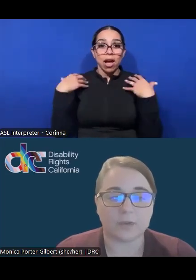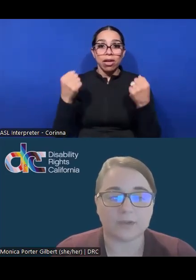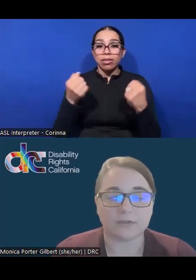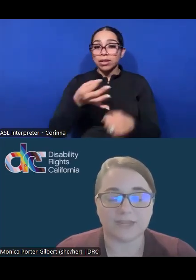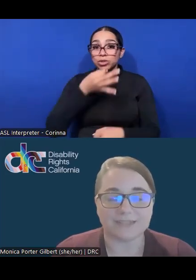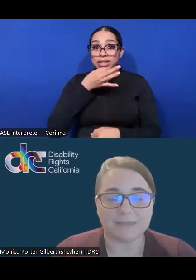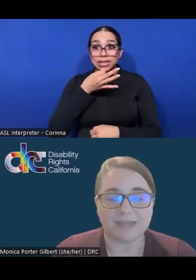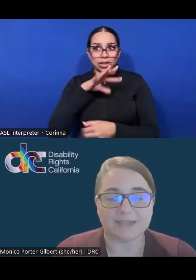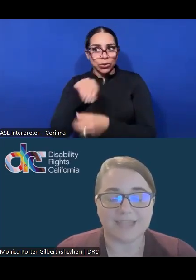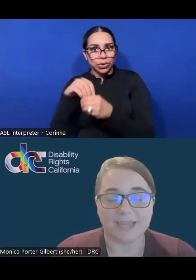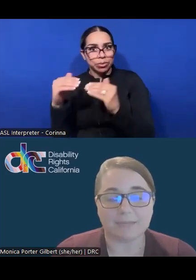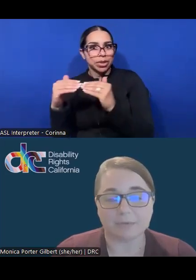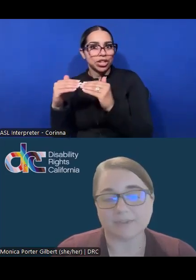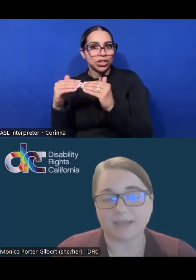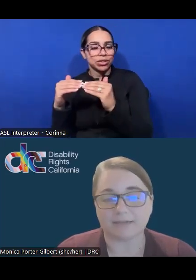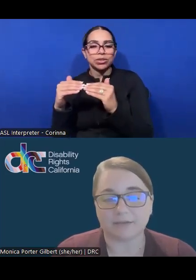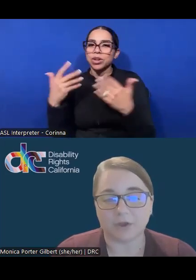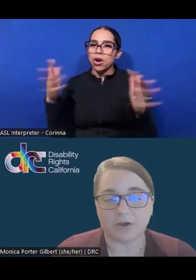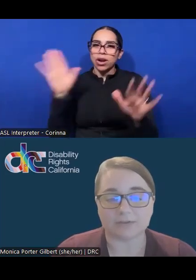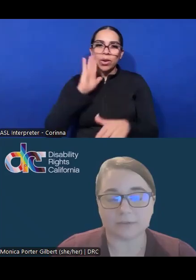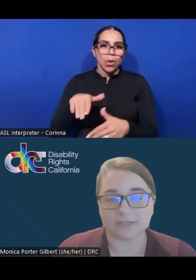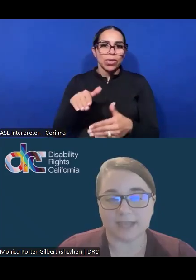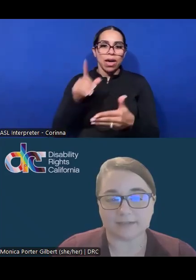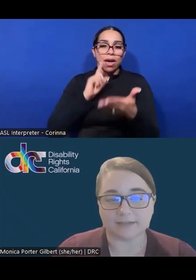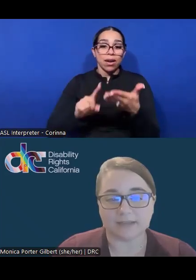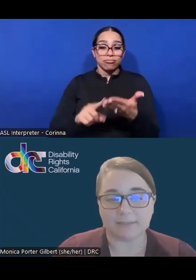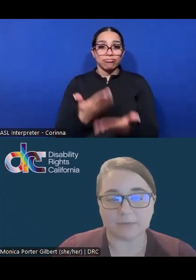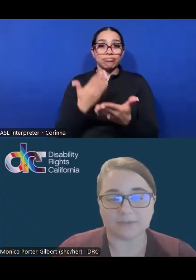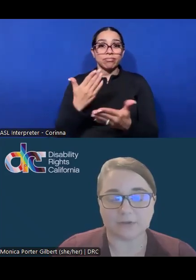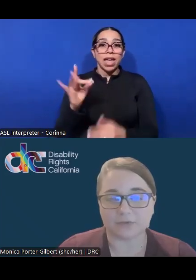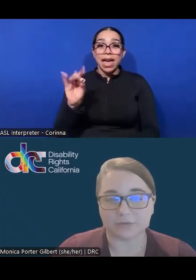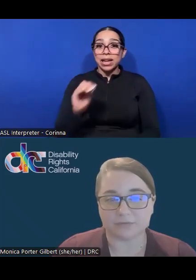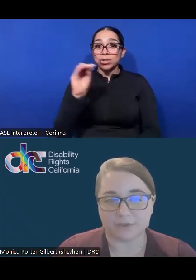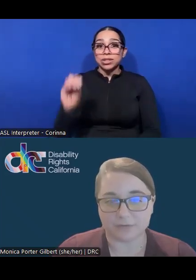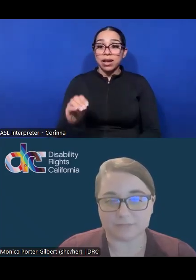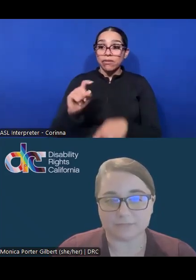we know that as many as 80% of calls or texts can be resolved over the phone